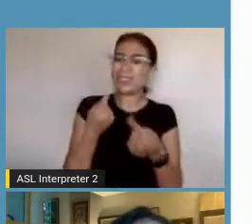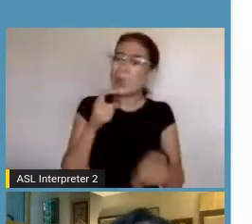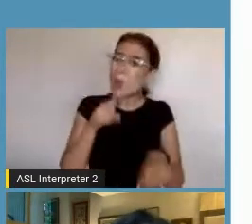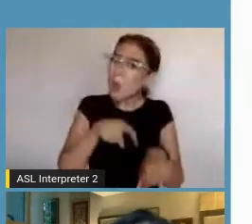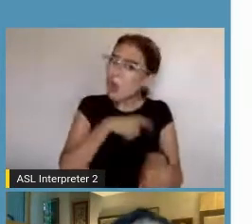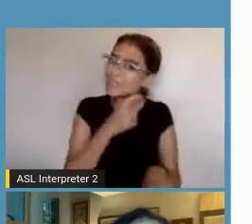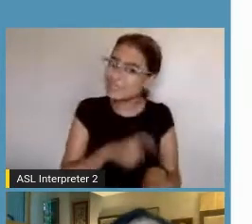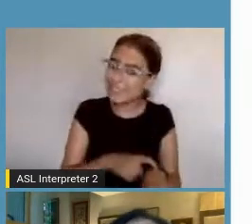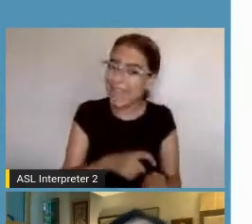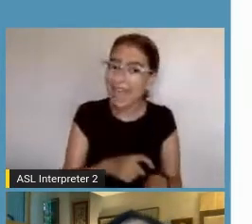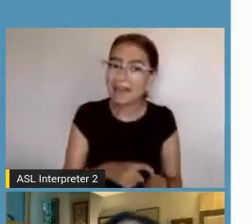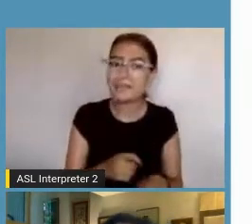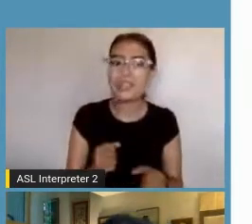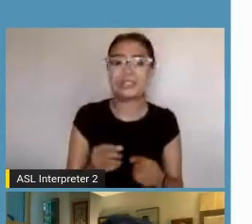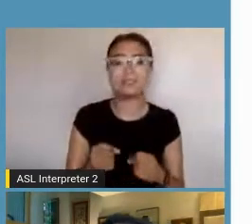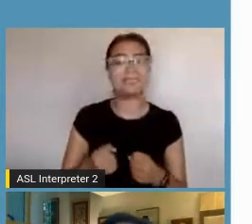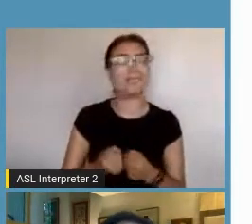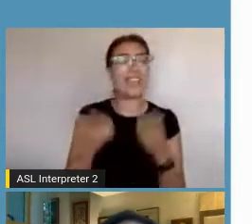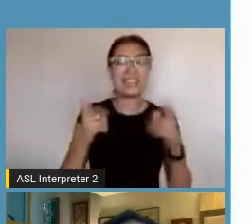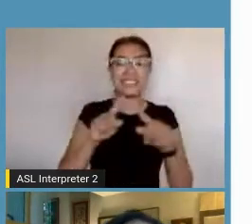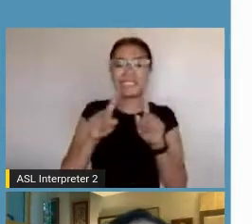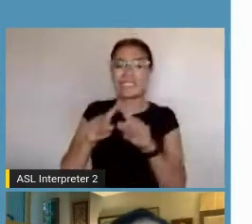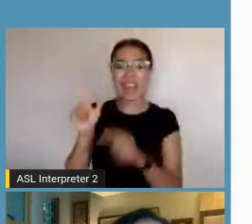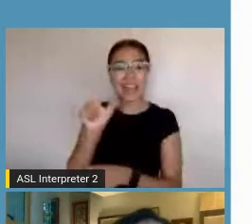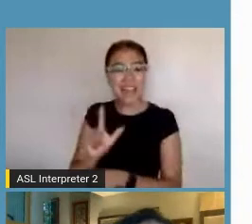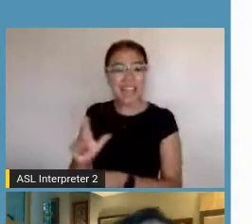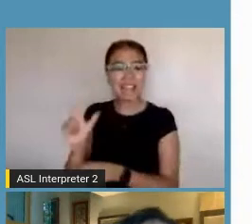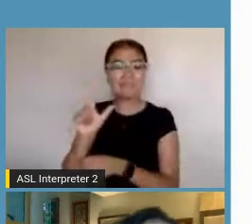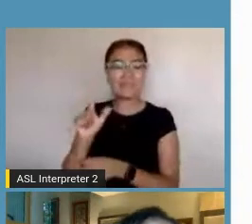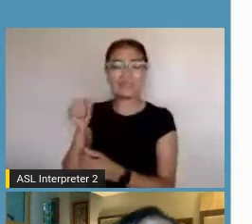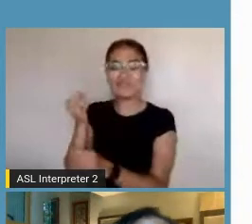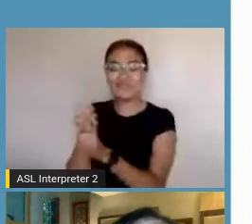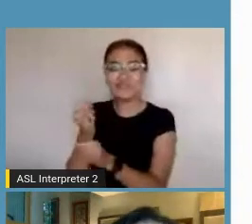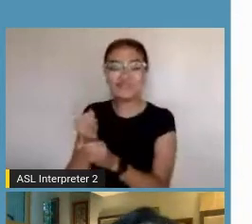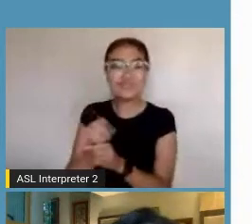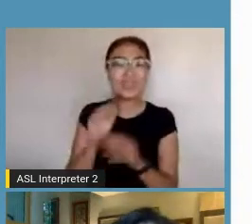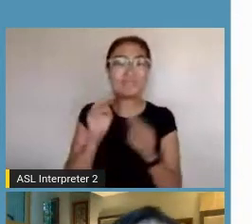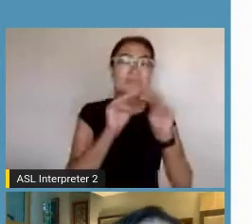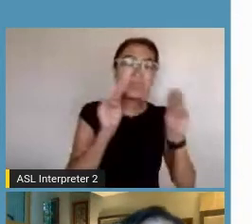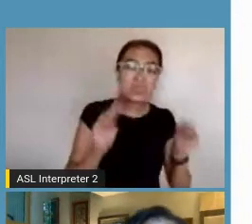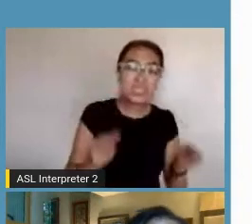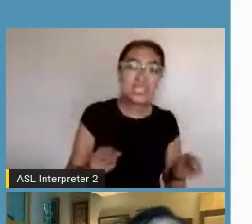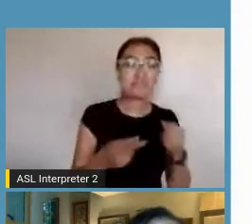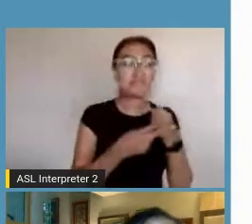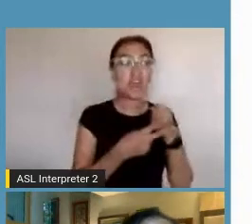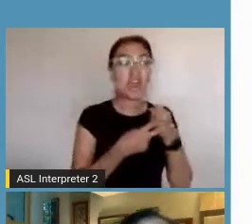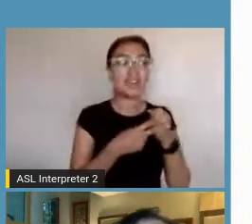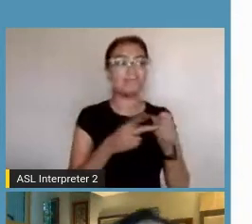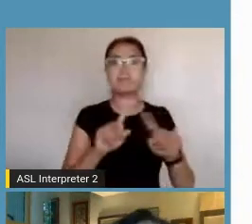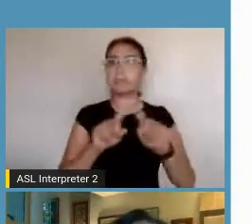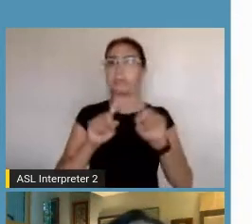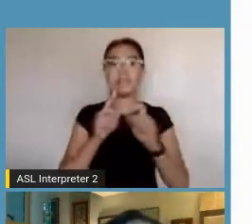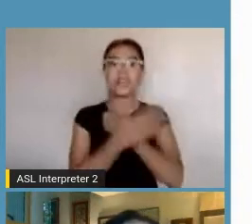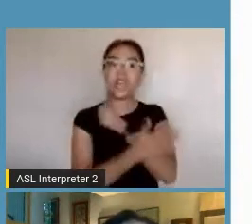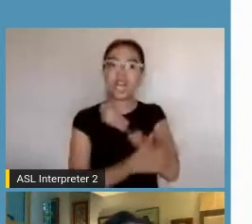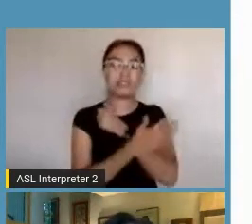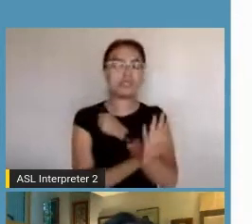academic institutions, public laborers, museums, archives in 28 countries. Their focus is committee